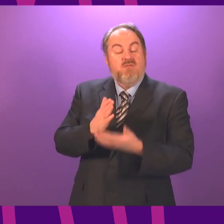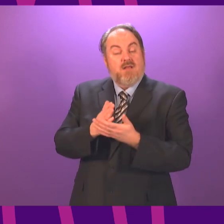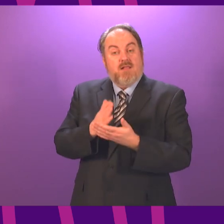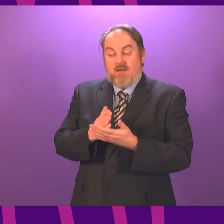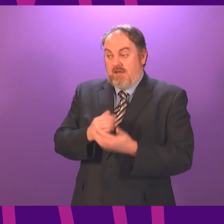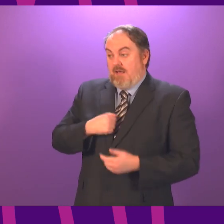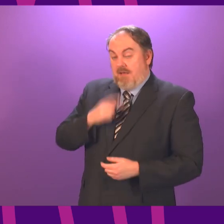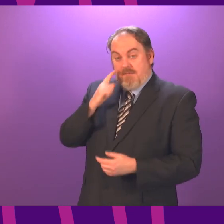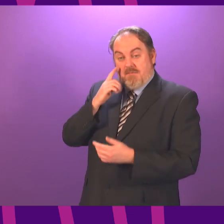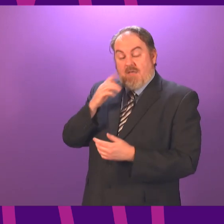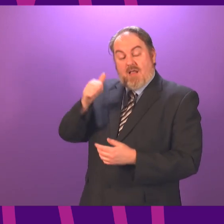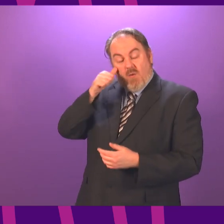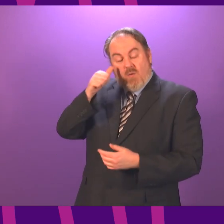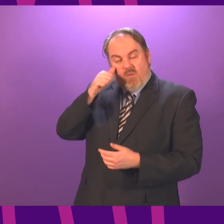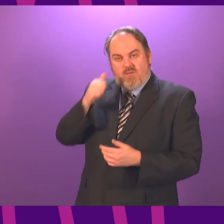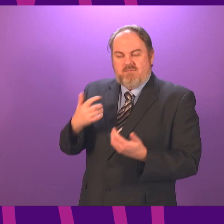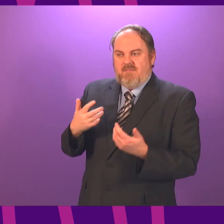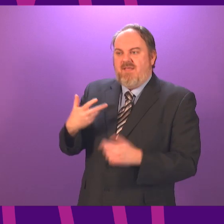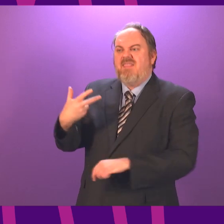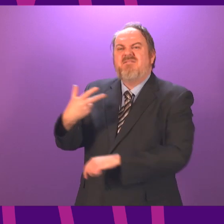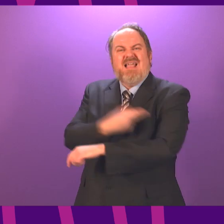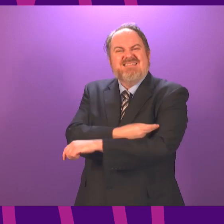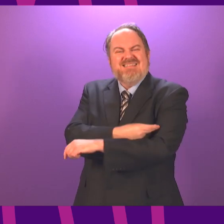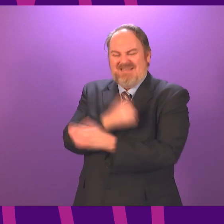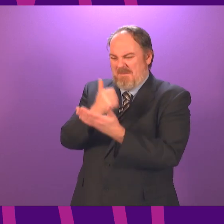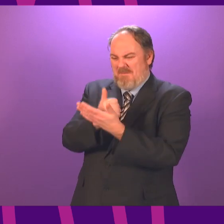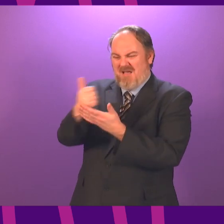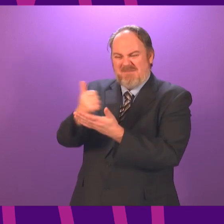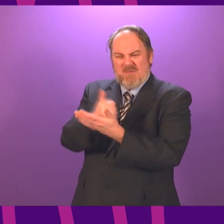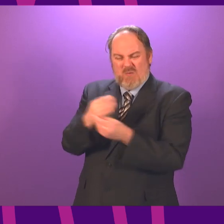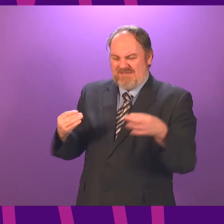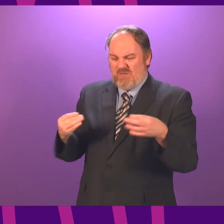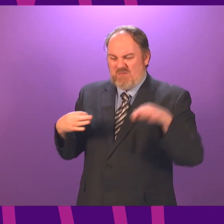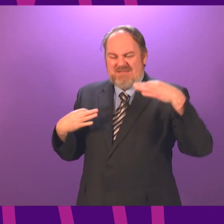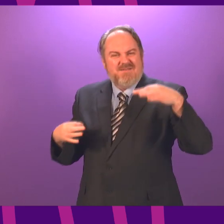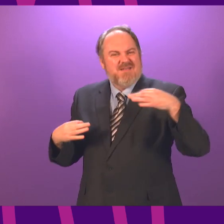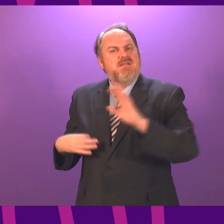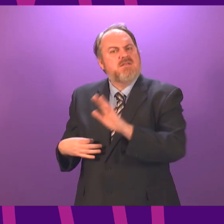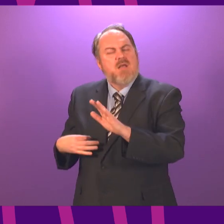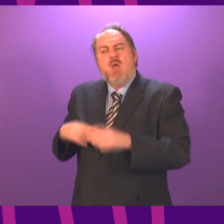certificates, because people mean different things. We should not close our minds to that.